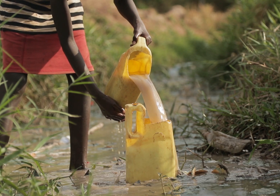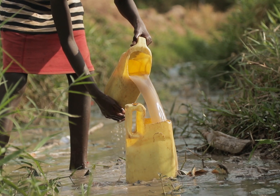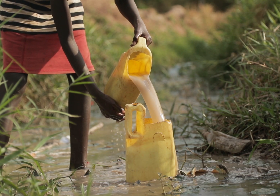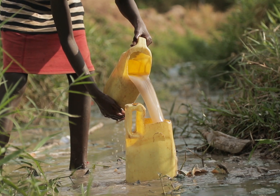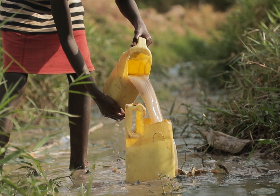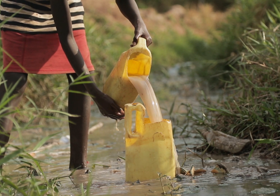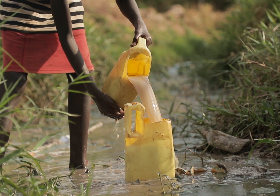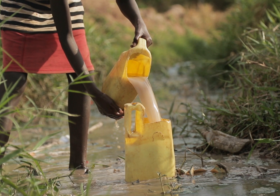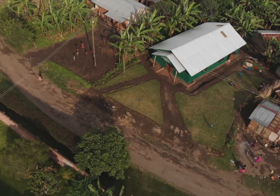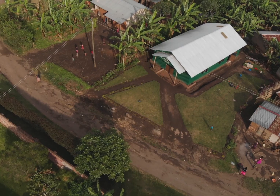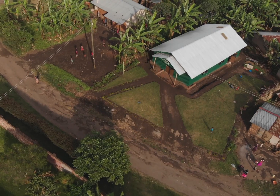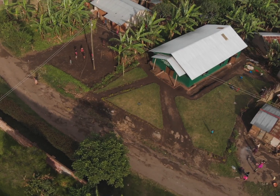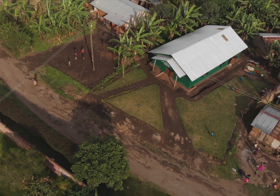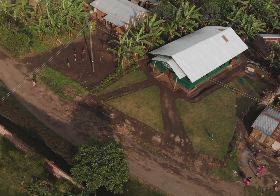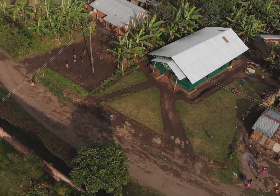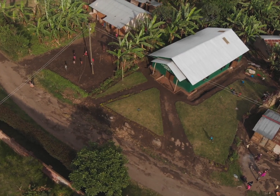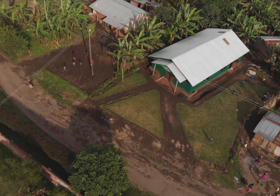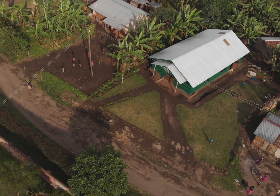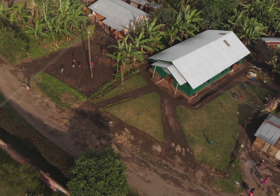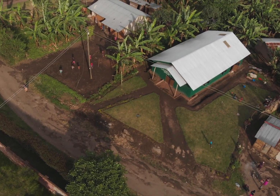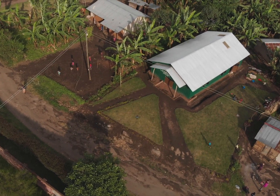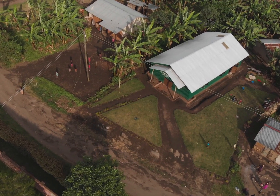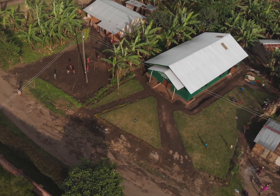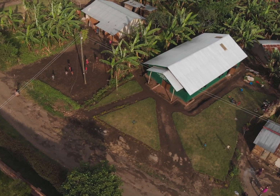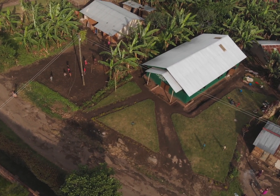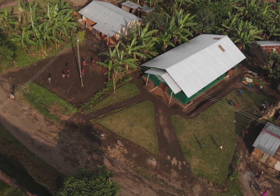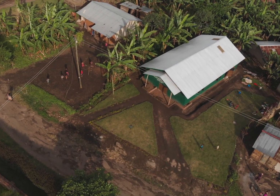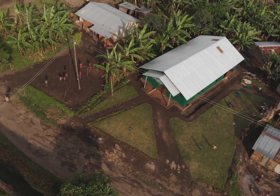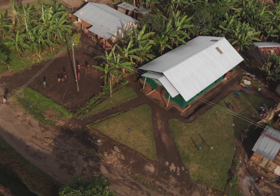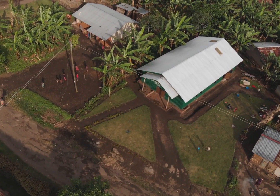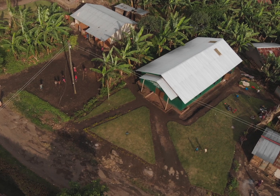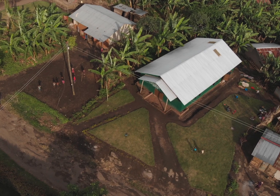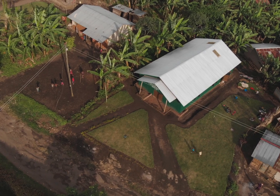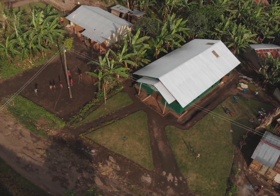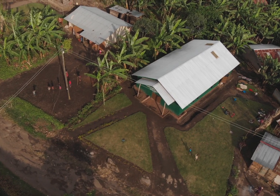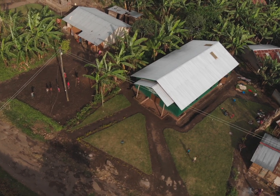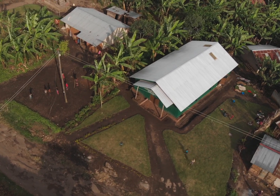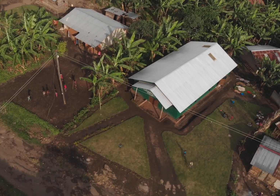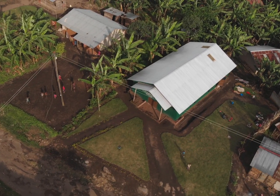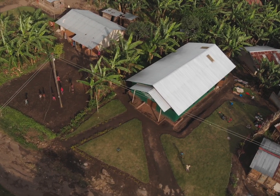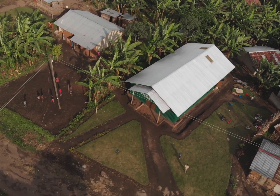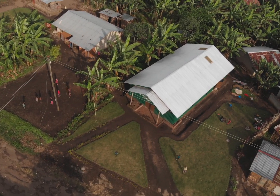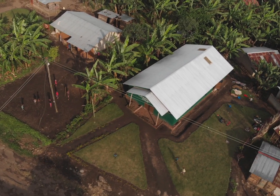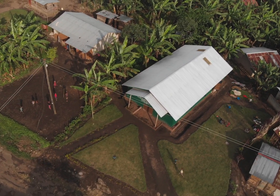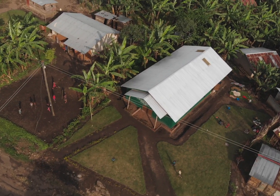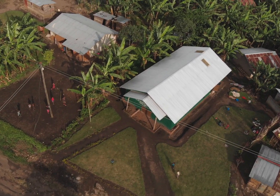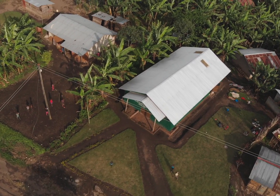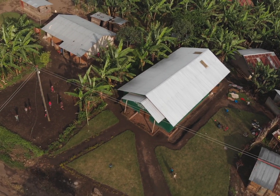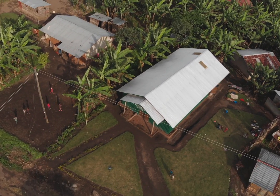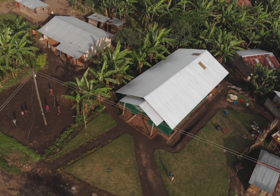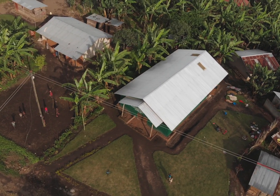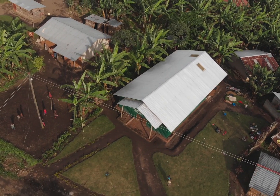You know, most everyone lives in mud huts and there's no schools for the deaf. So you have siblings that are going to school.